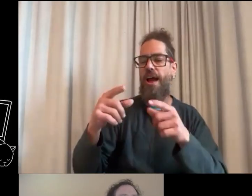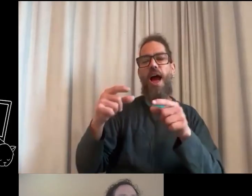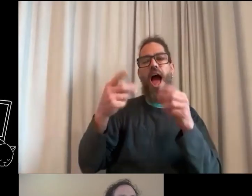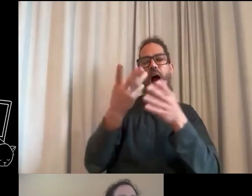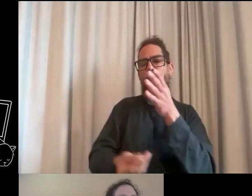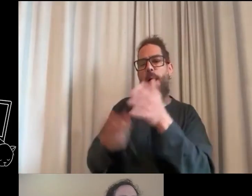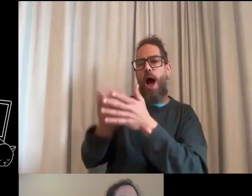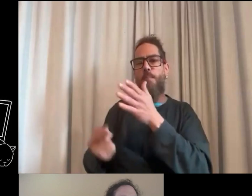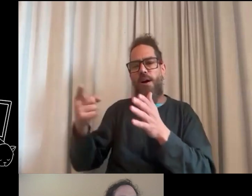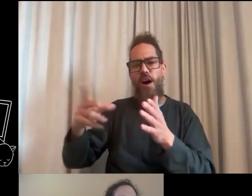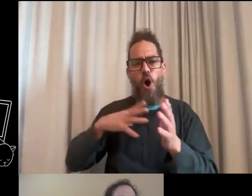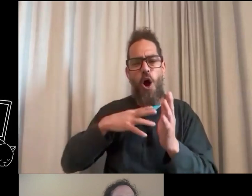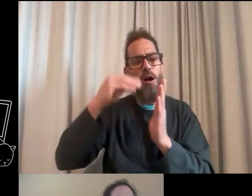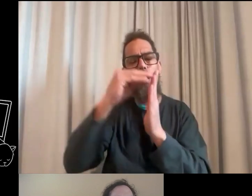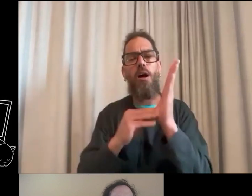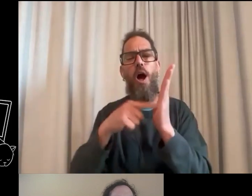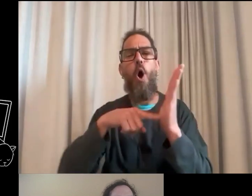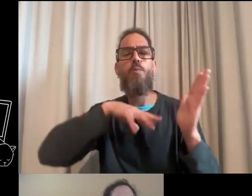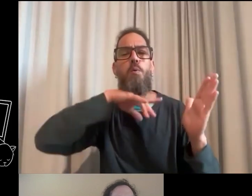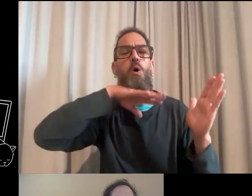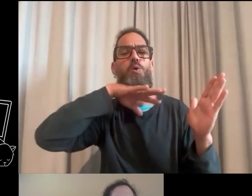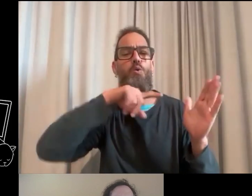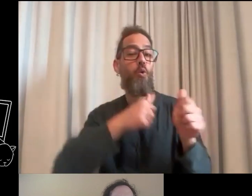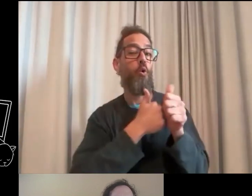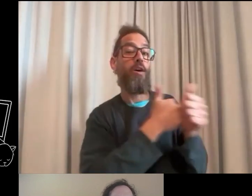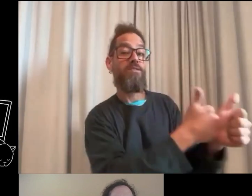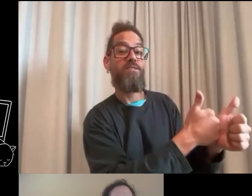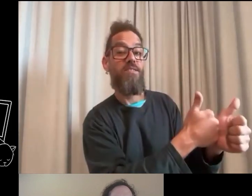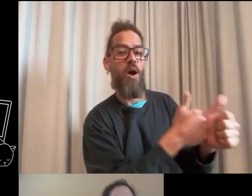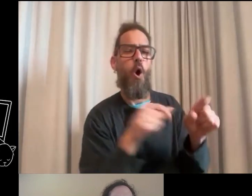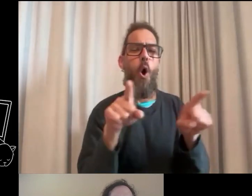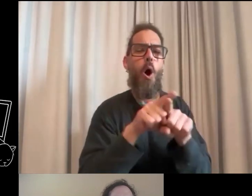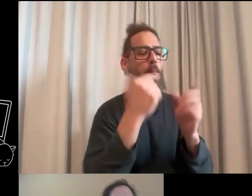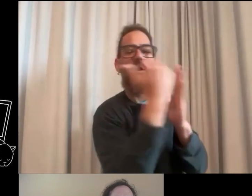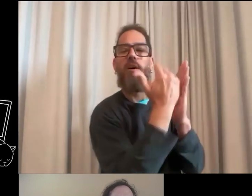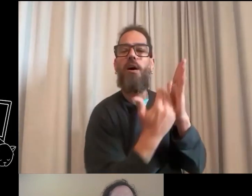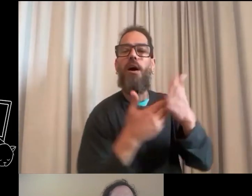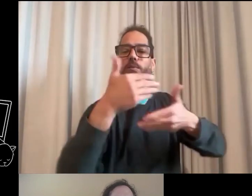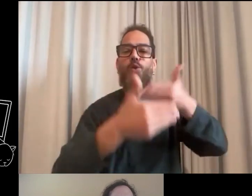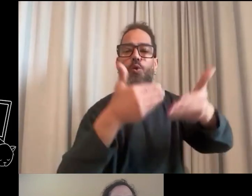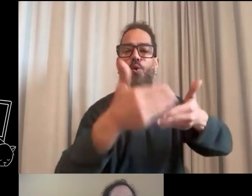Is there any GAP report template that might be used as a guide?